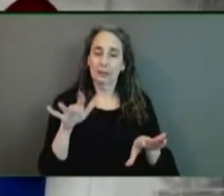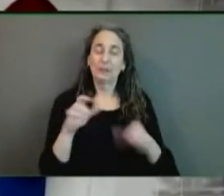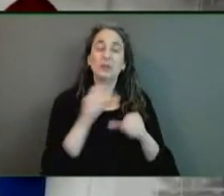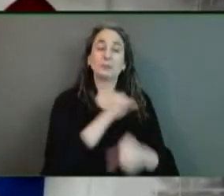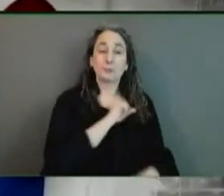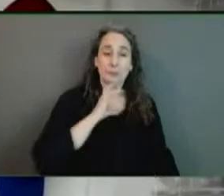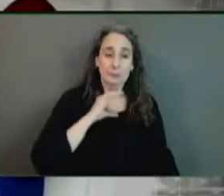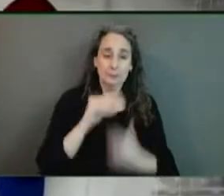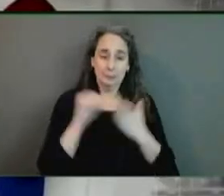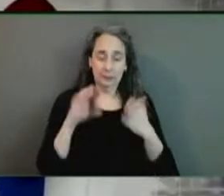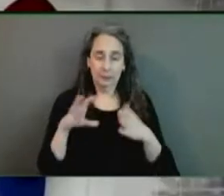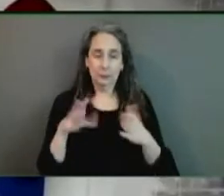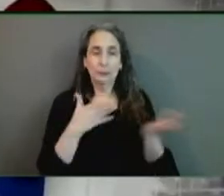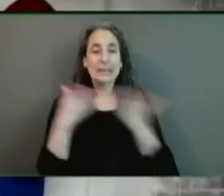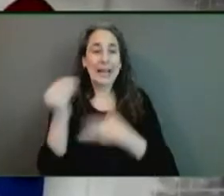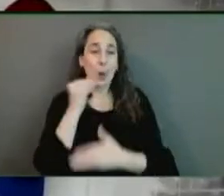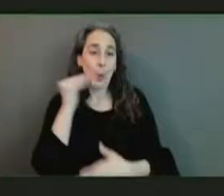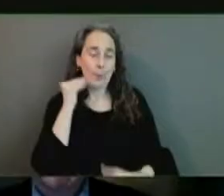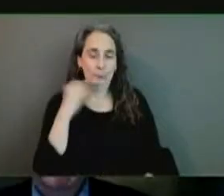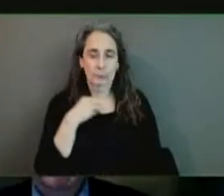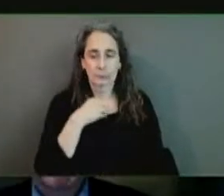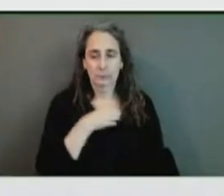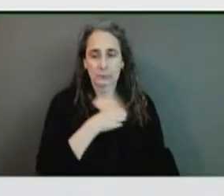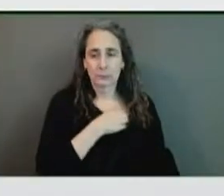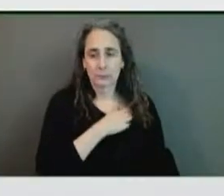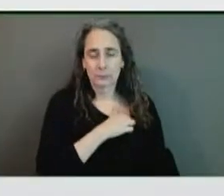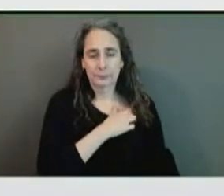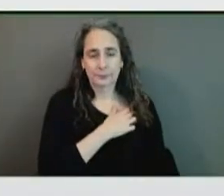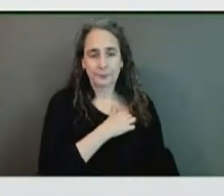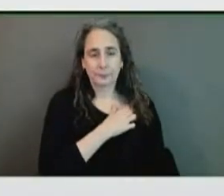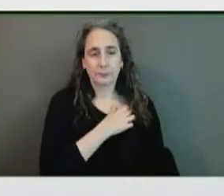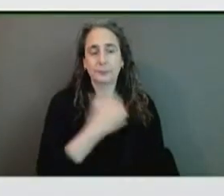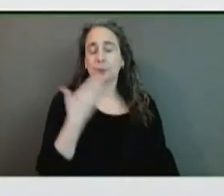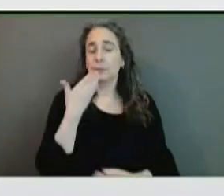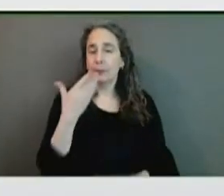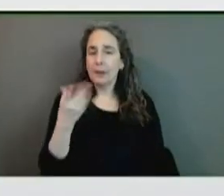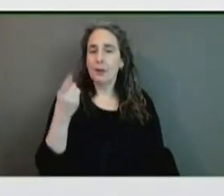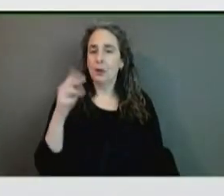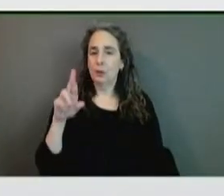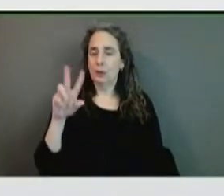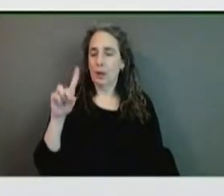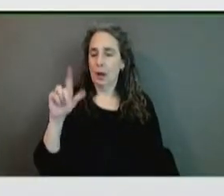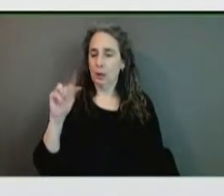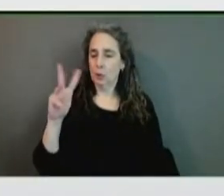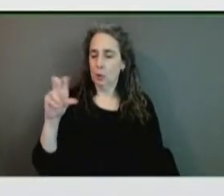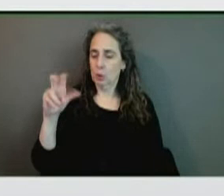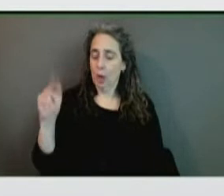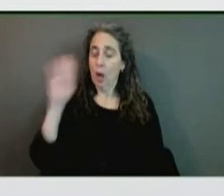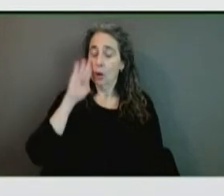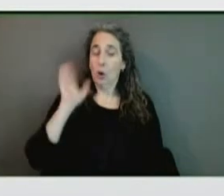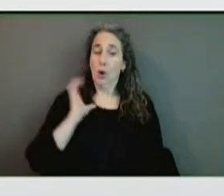distributions for staff and